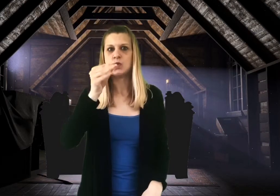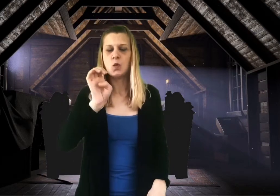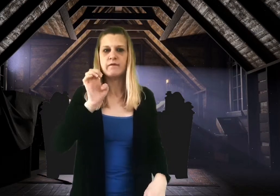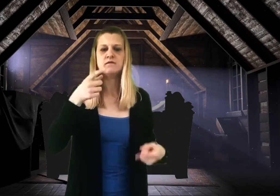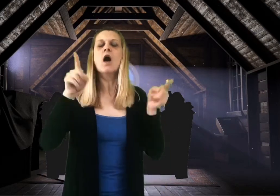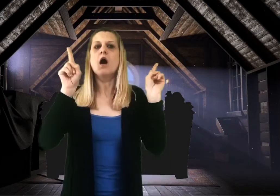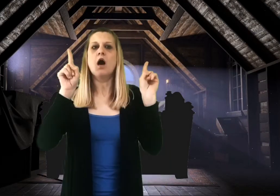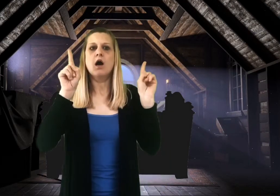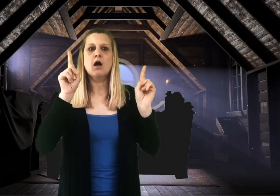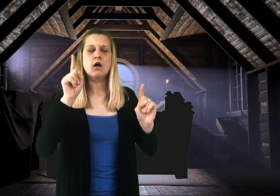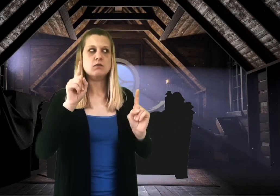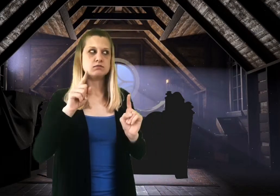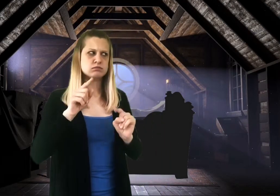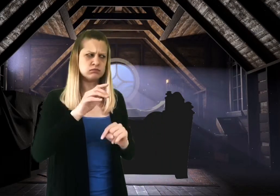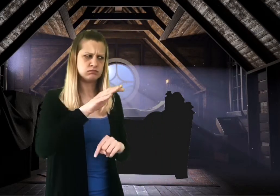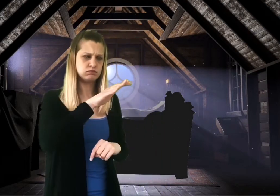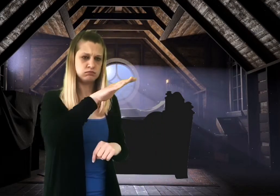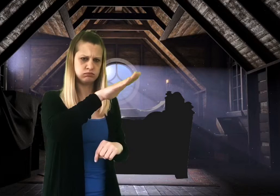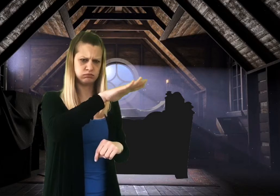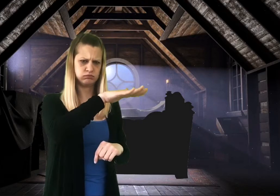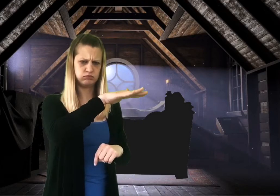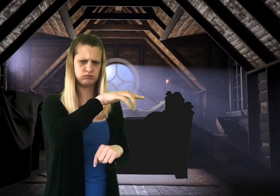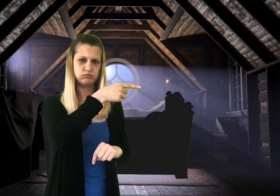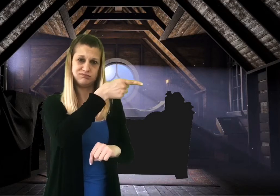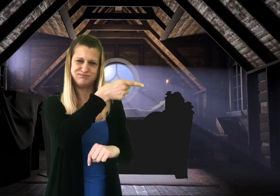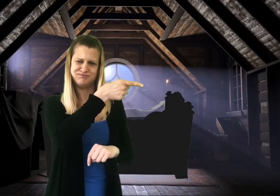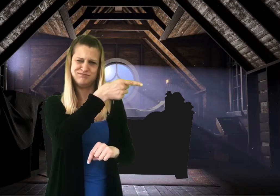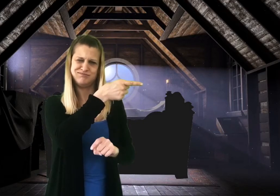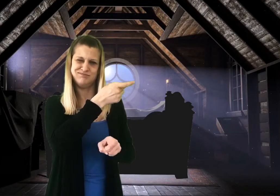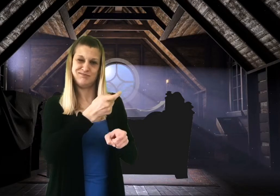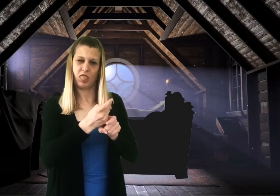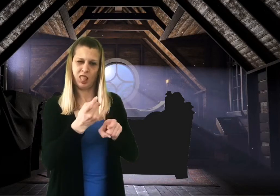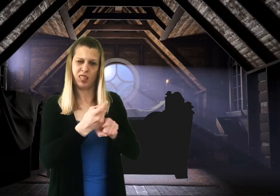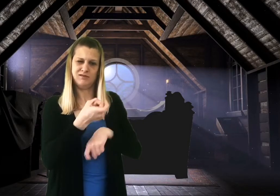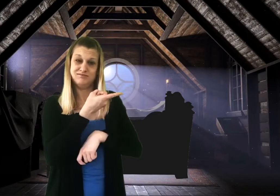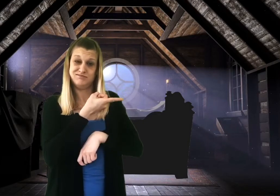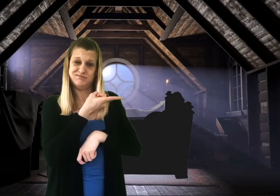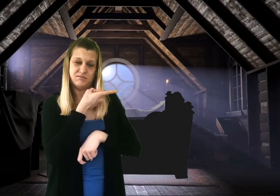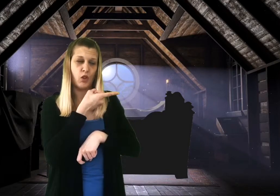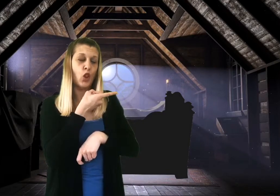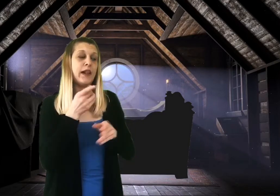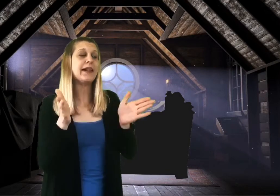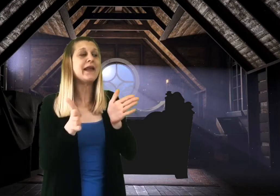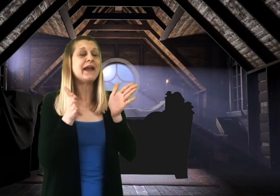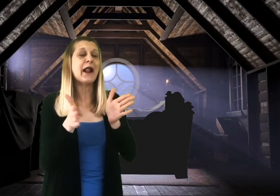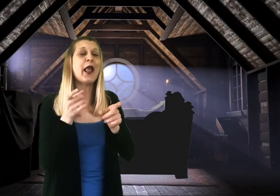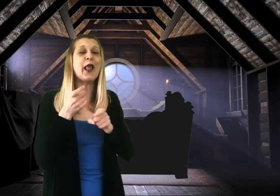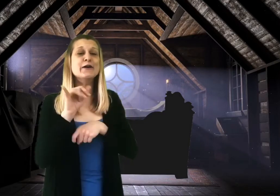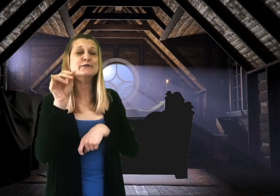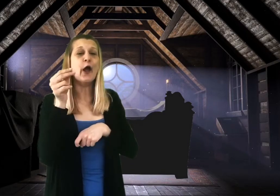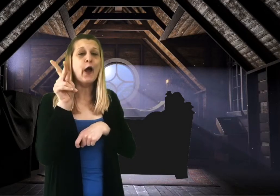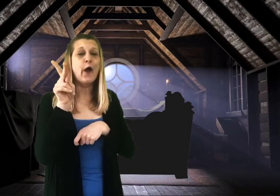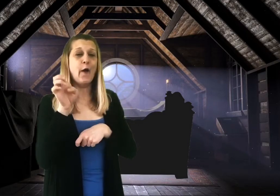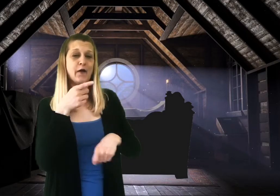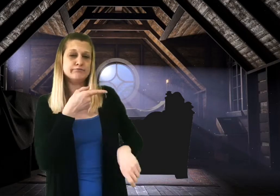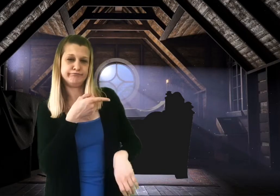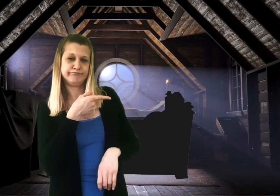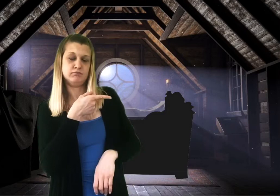Then, very softly, Grandpa Joe said, "You’re pulling our legs, Charlie, aren’t you? You’re having a little joke?"